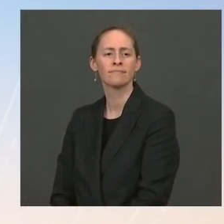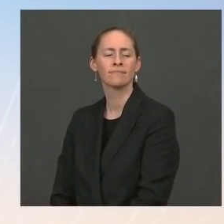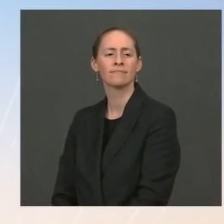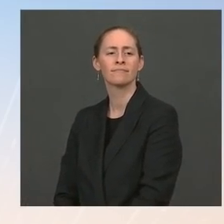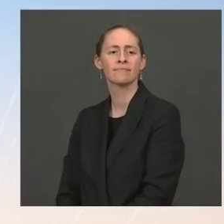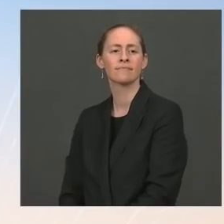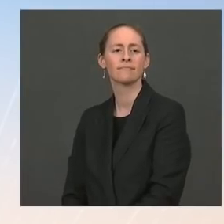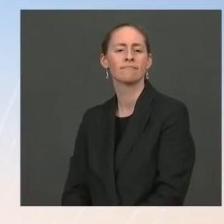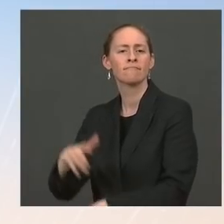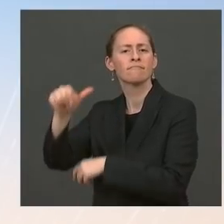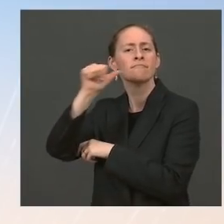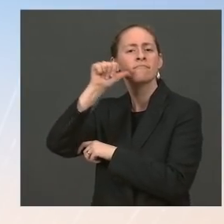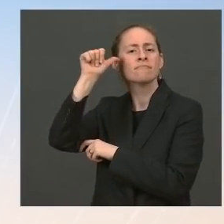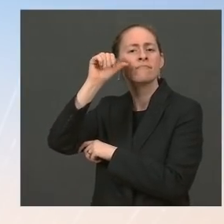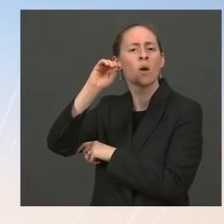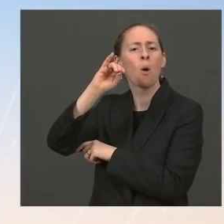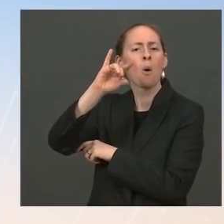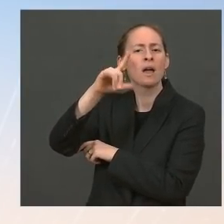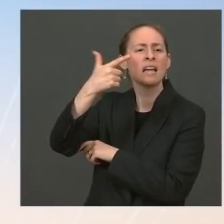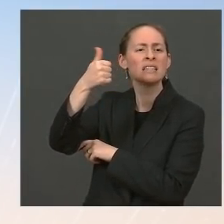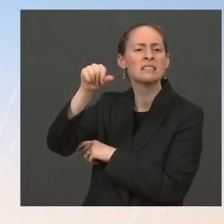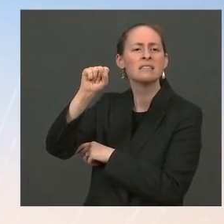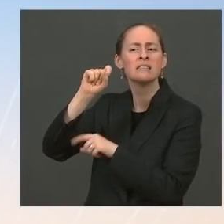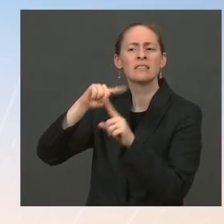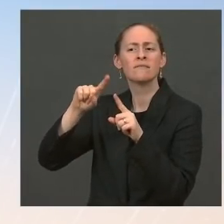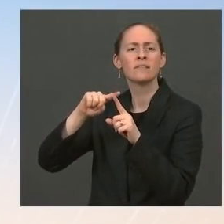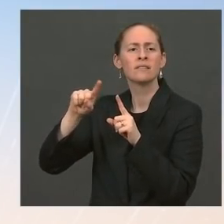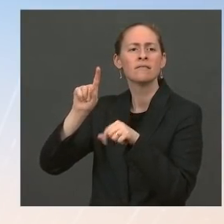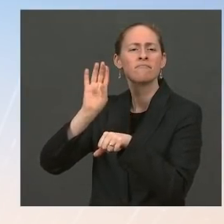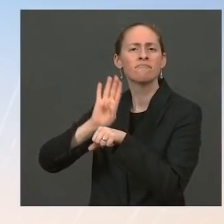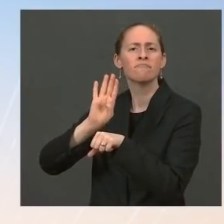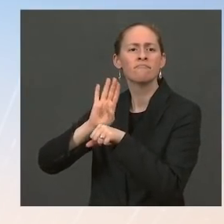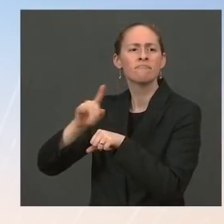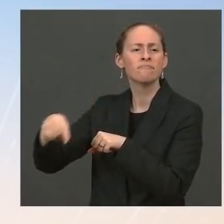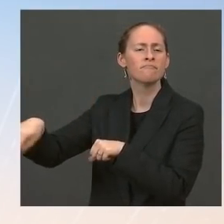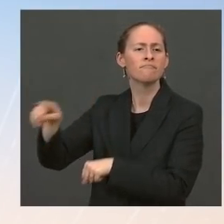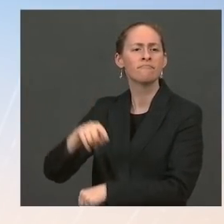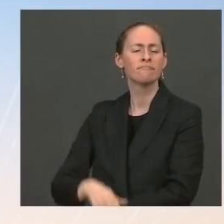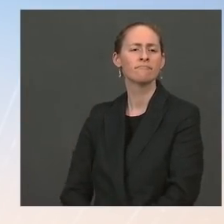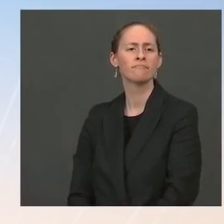for drilling rights on federal reserve -- oil reserves in the Gulf of Mexico. This comes just after President Biden